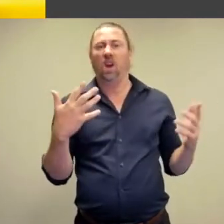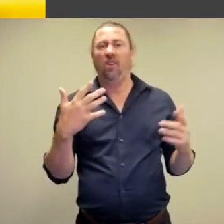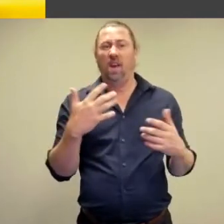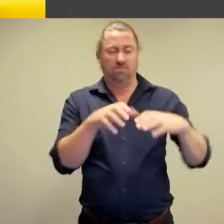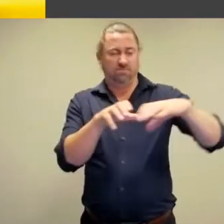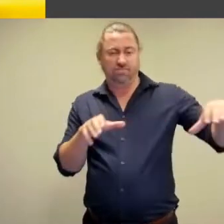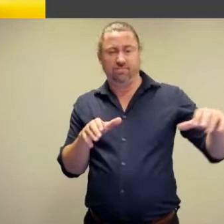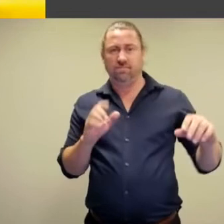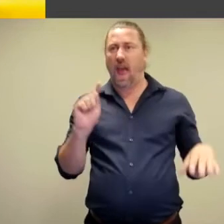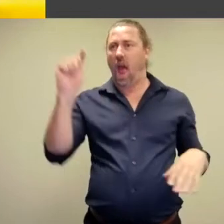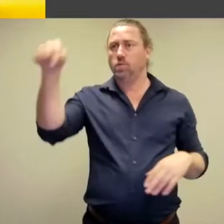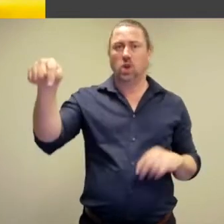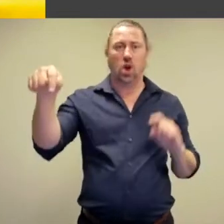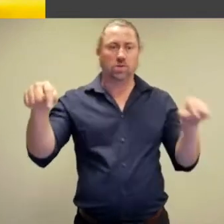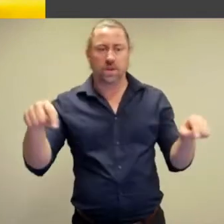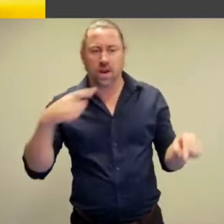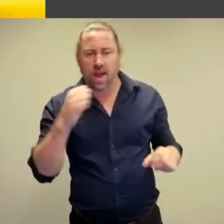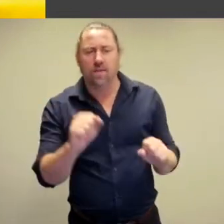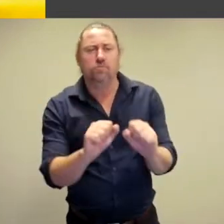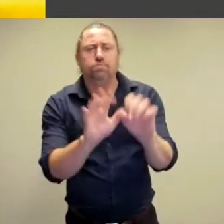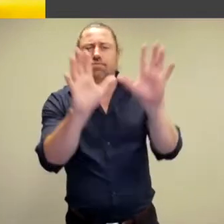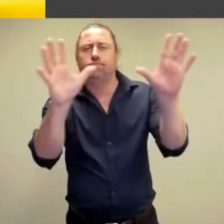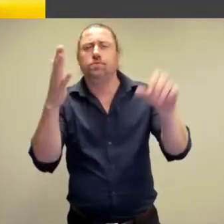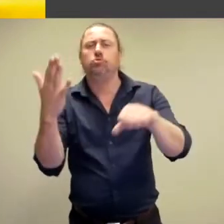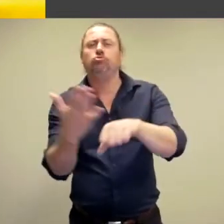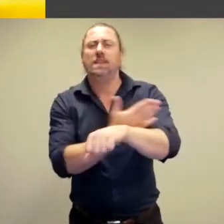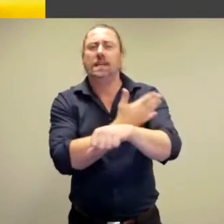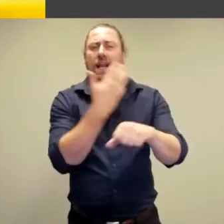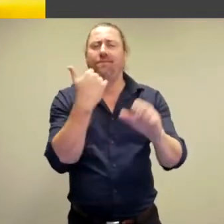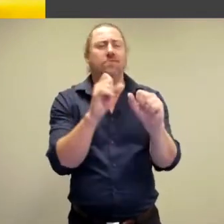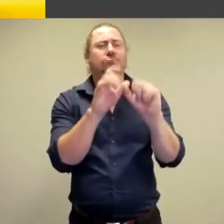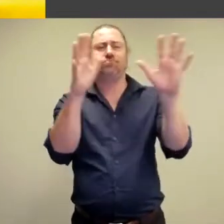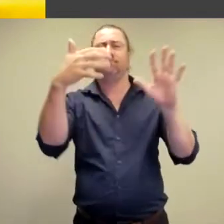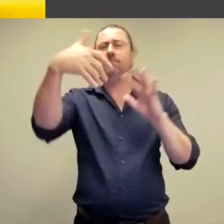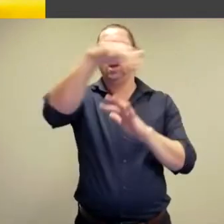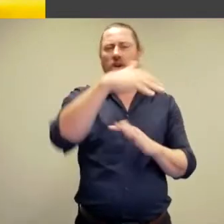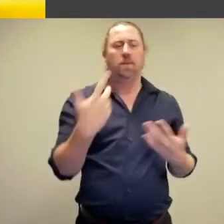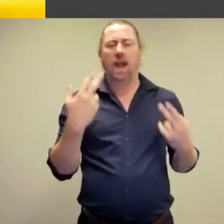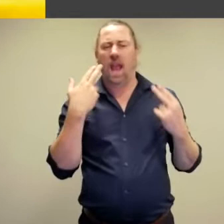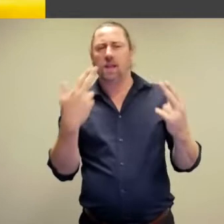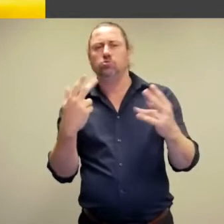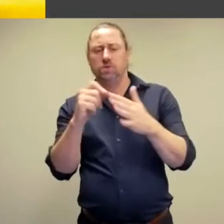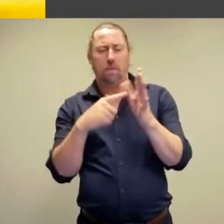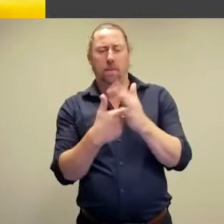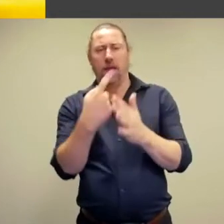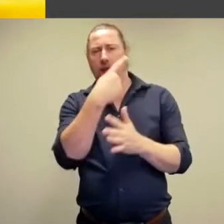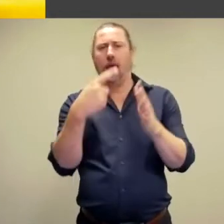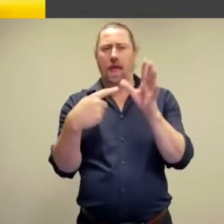we see lush greenery filling the background,